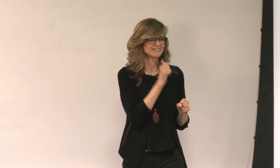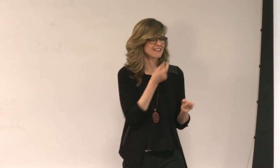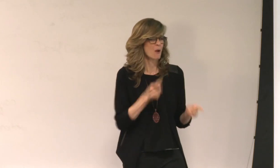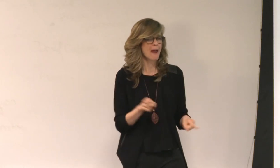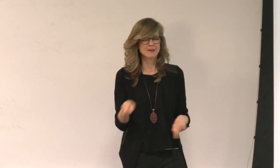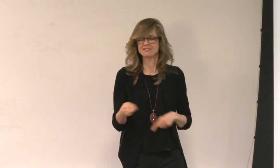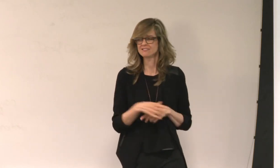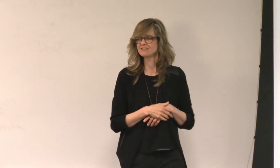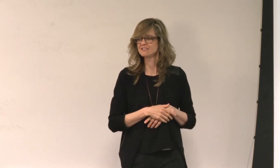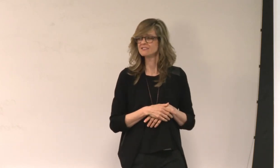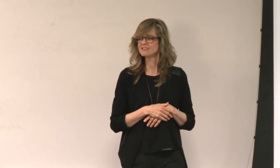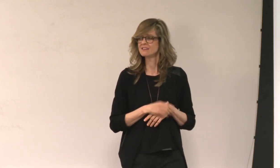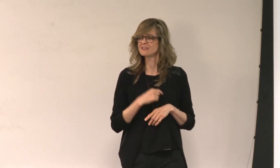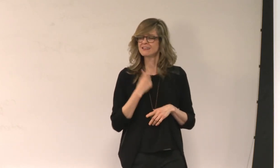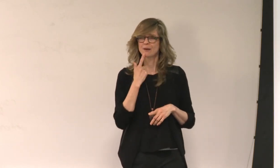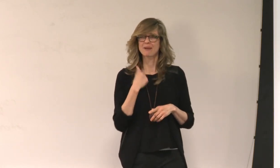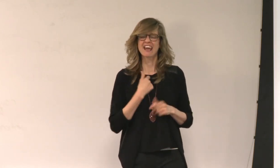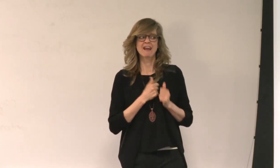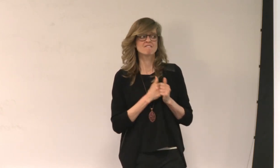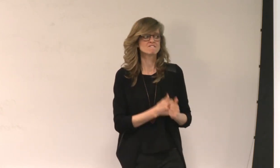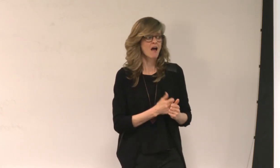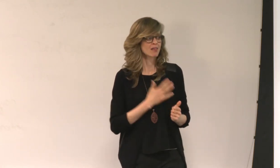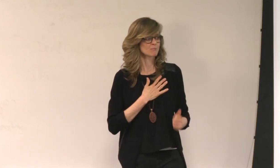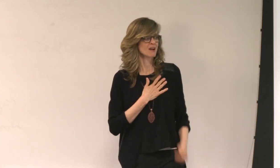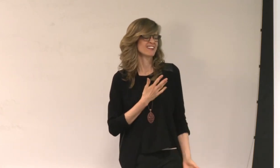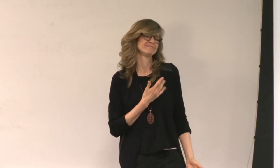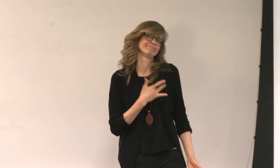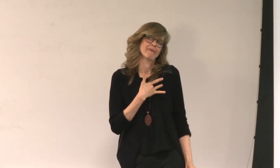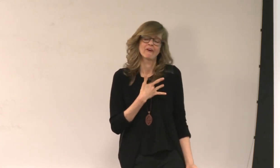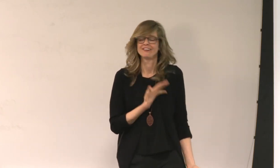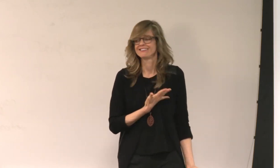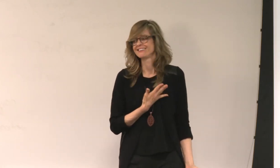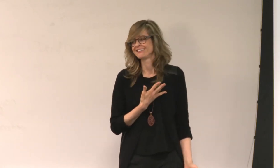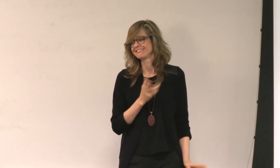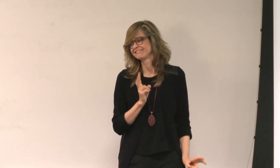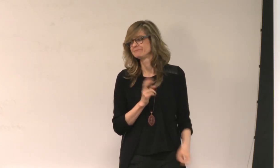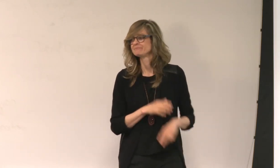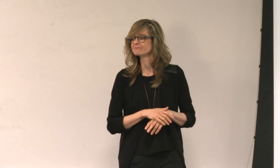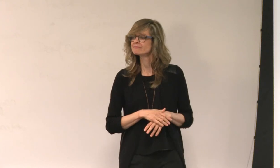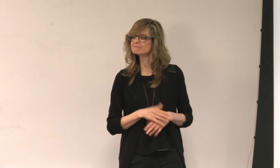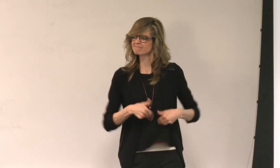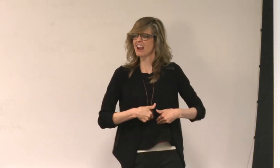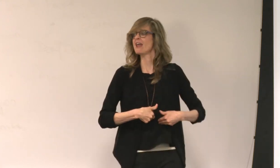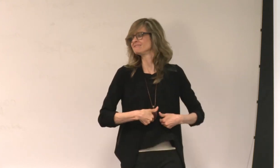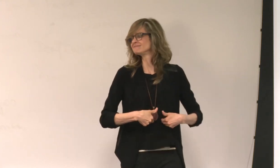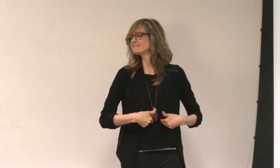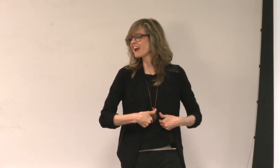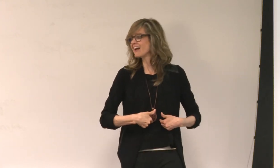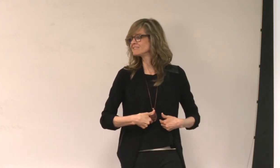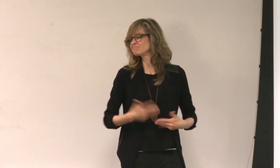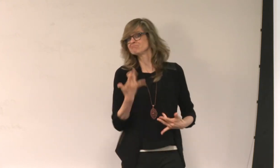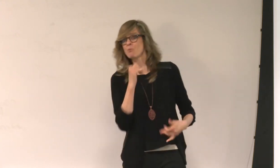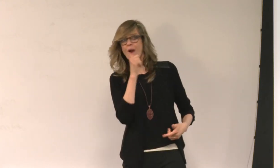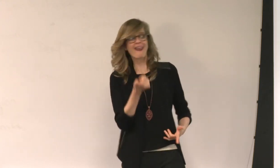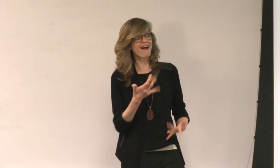AND TRADITIONAL WORK WAS NOT GOOD FOR ME. I NEEDED TO FOLLOW MY HEART AND FOLLOW MY GUT.